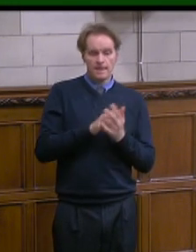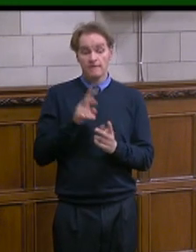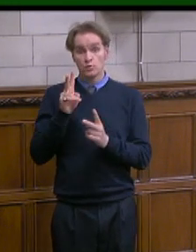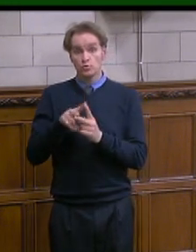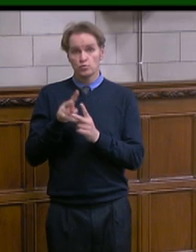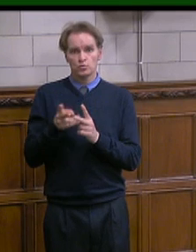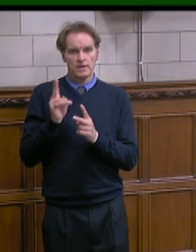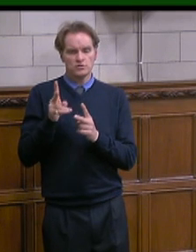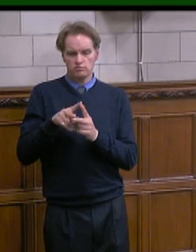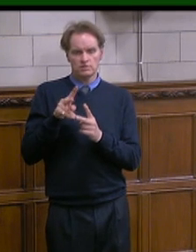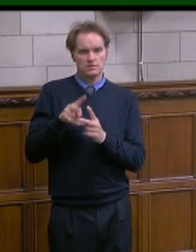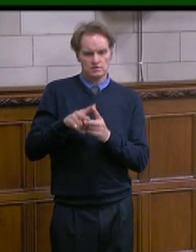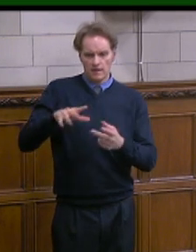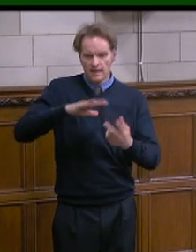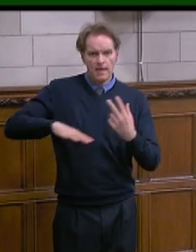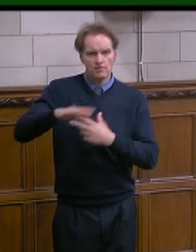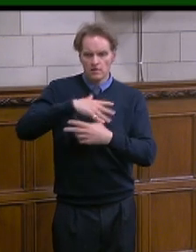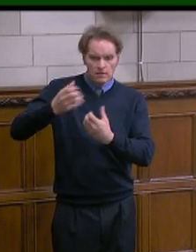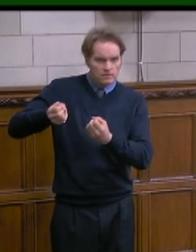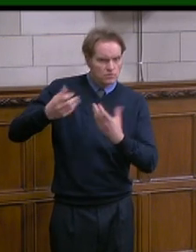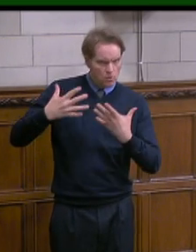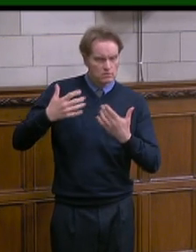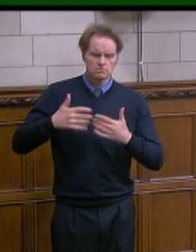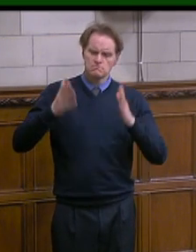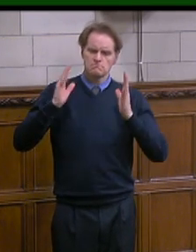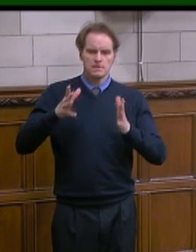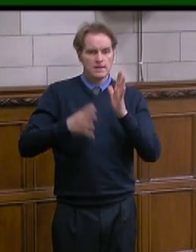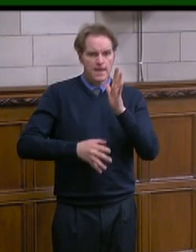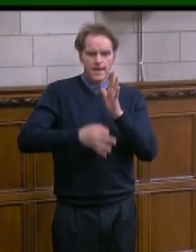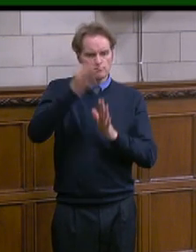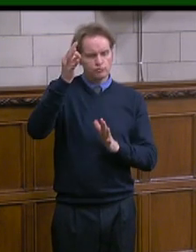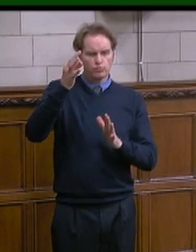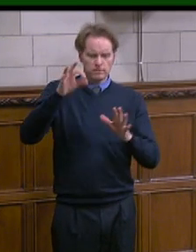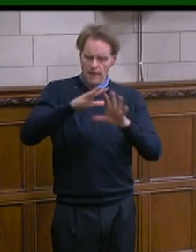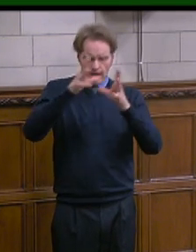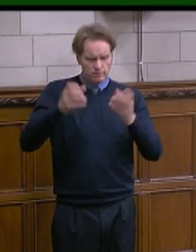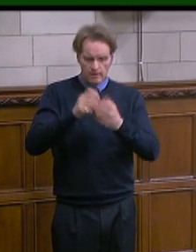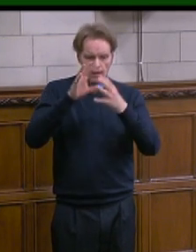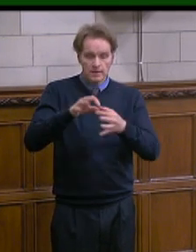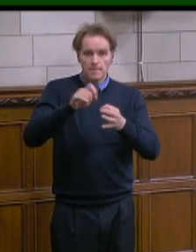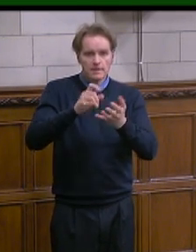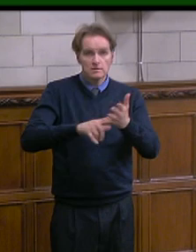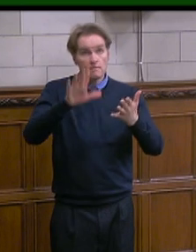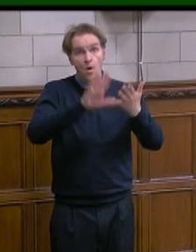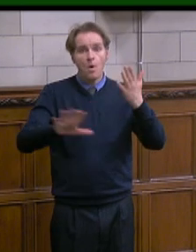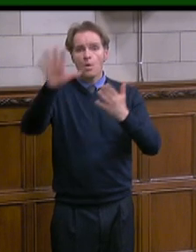They have made it clear to me that we need to improve BSL services across the UK. I commend what the Scottish Government have done, and the hon.